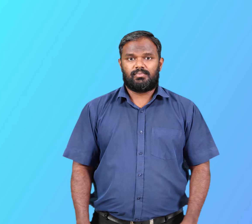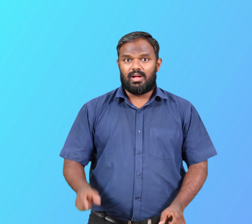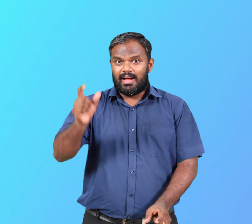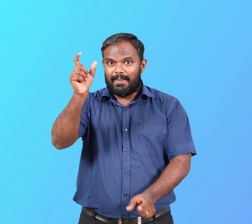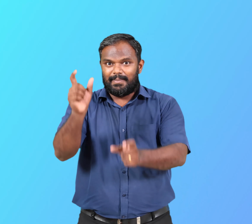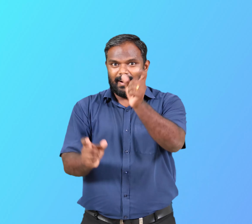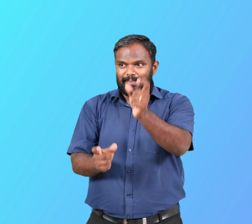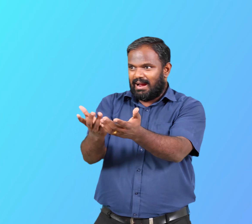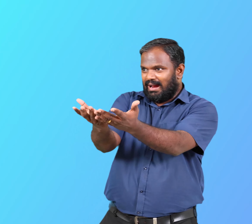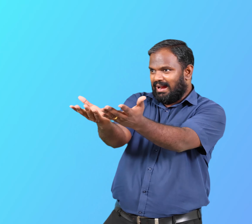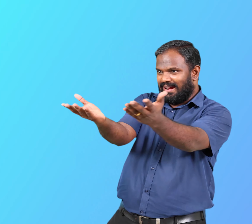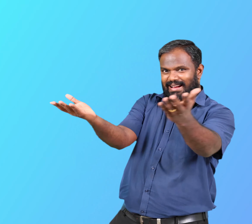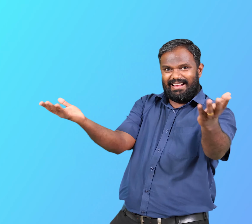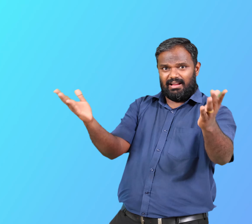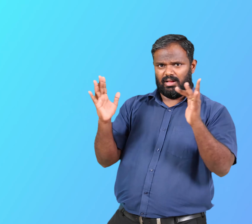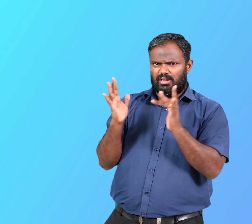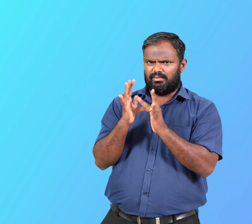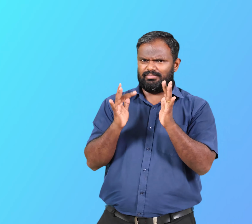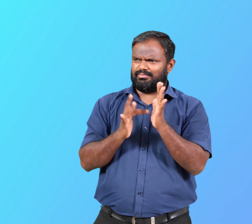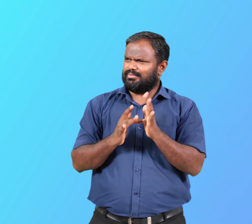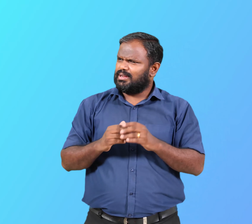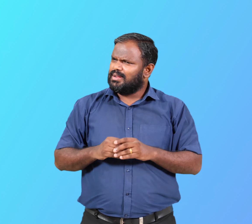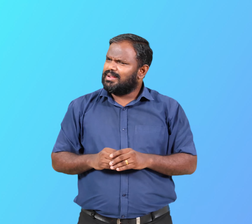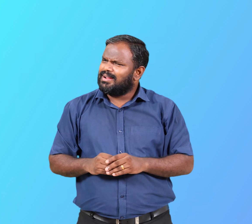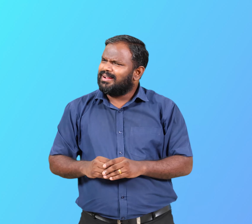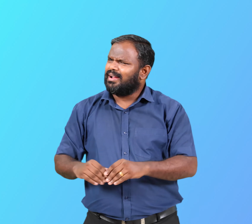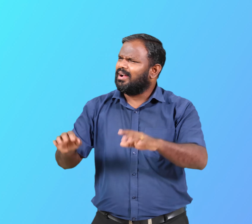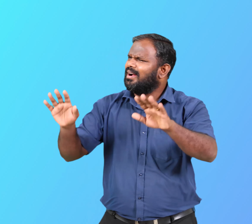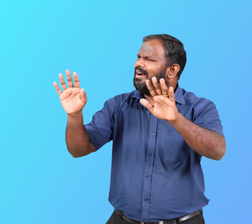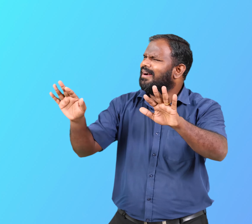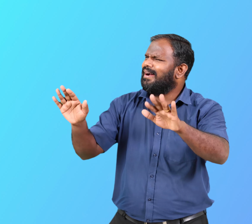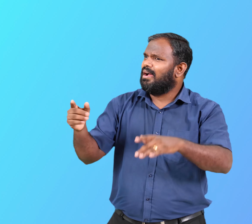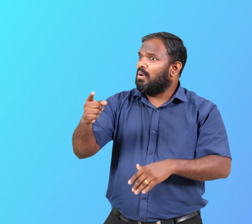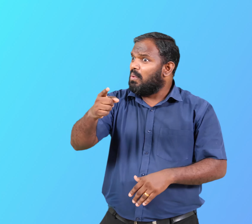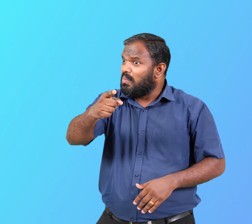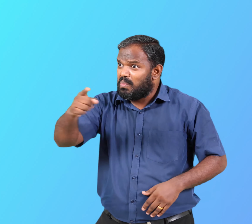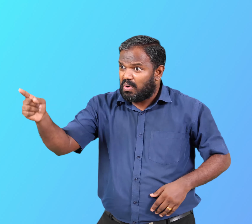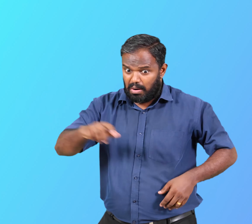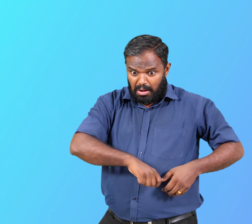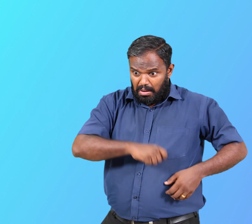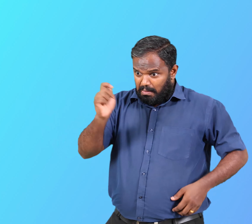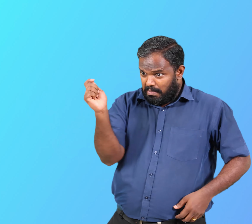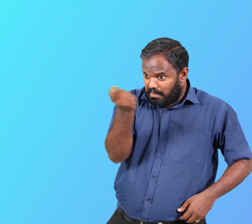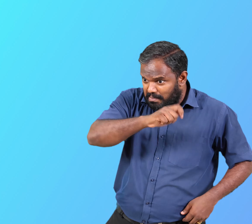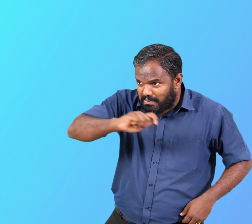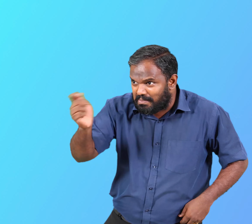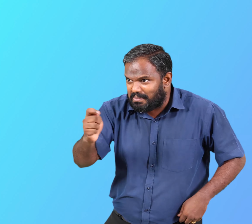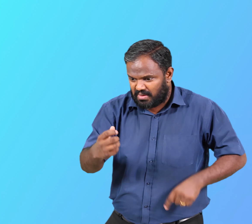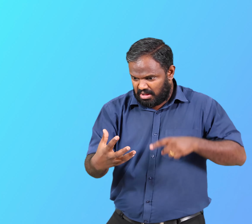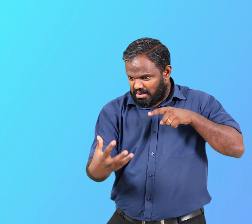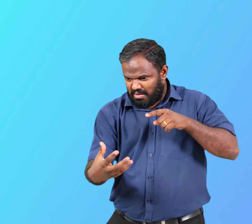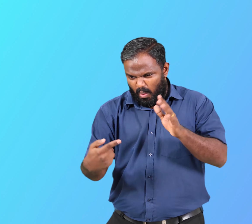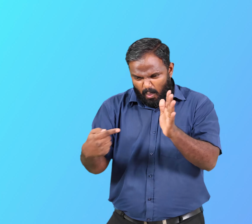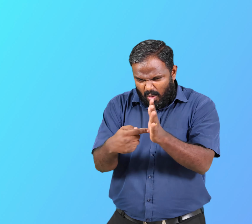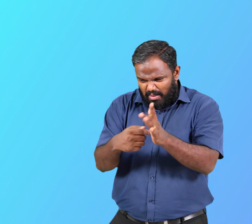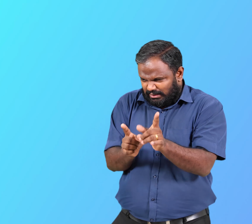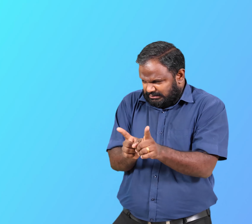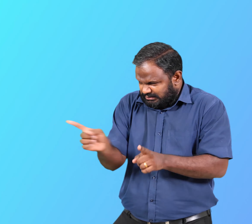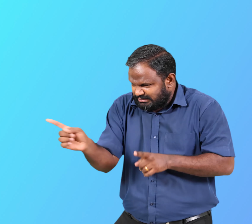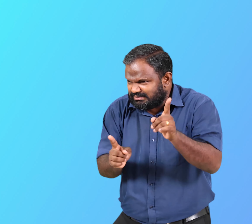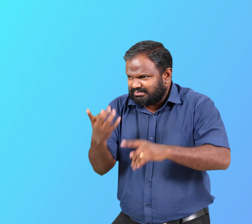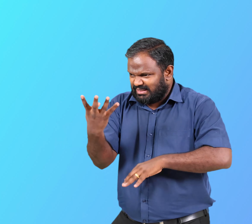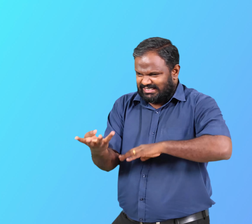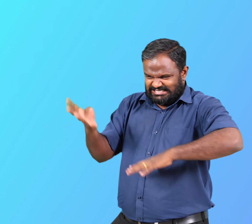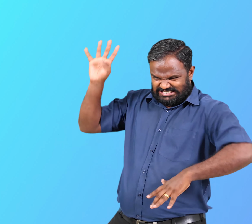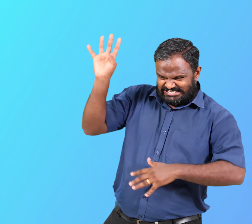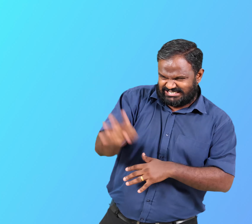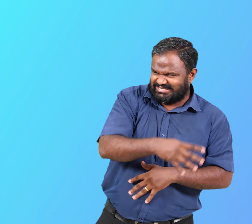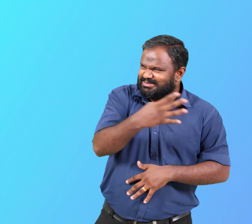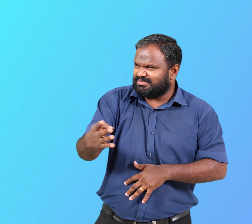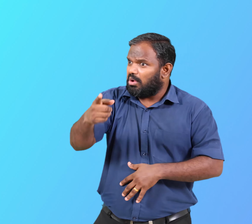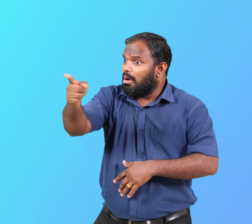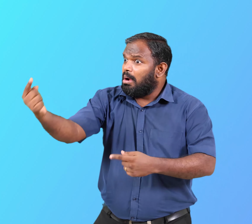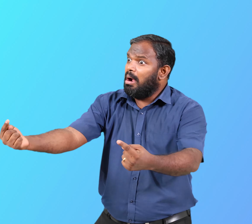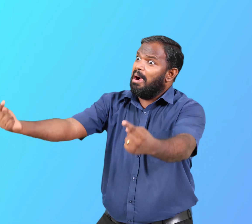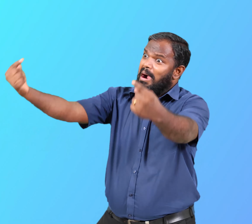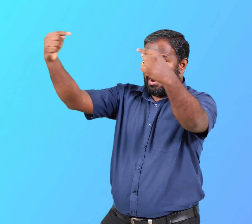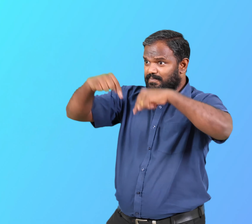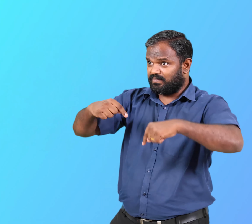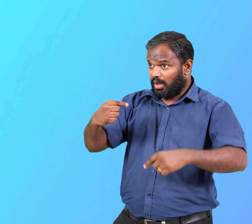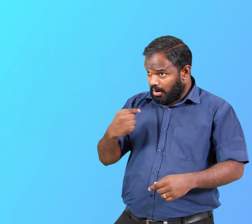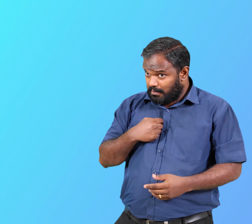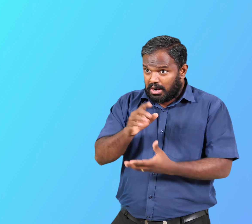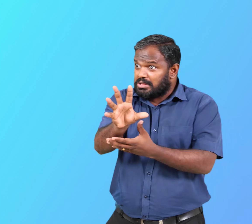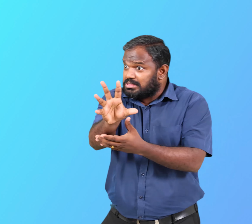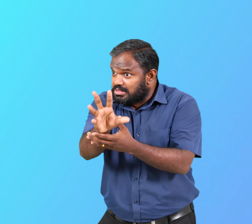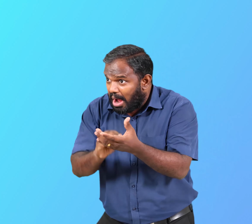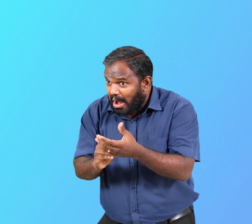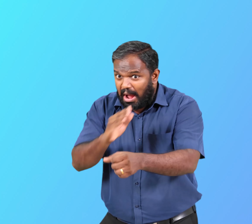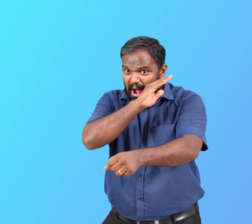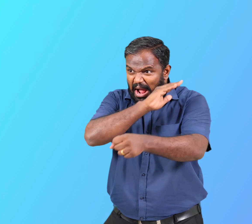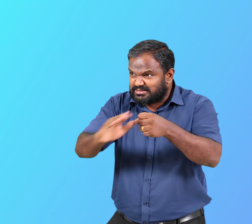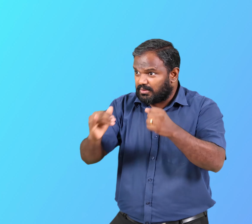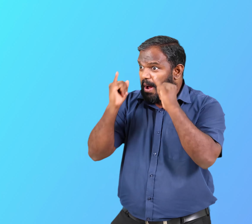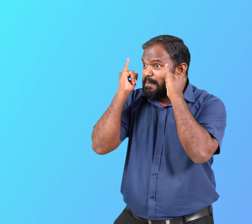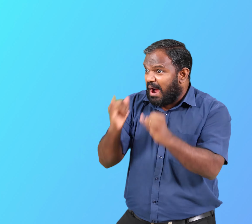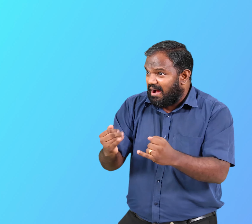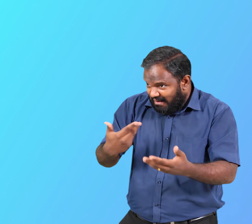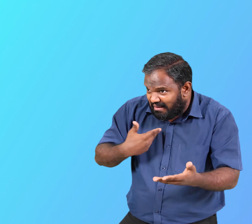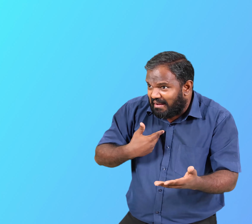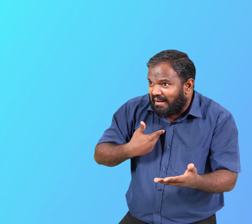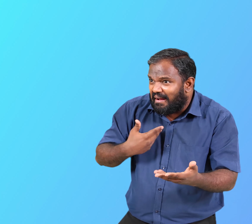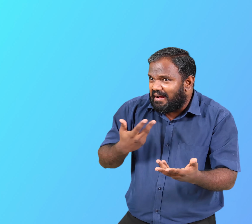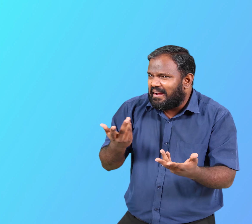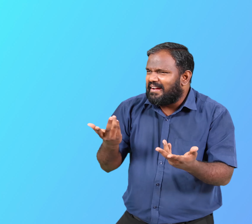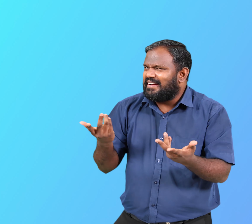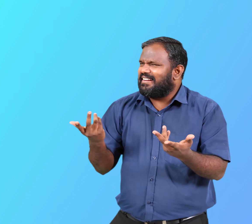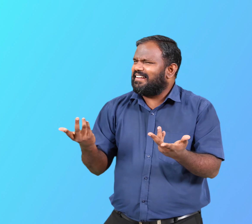Then Jesus said to the crowd, “Why do you come to get me with swords and clubs as if I were a criminal?